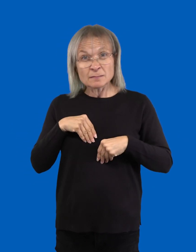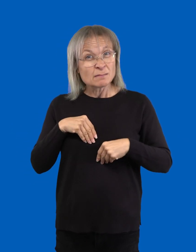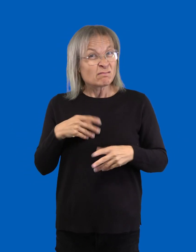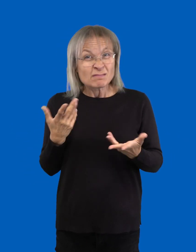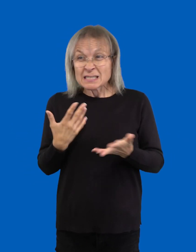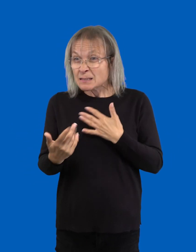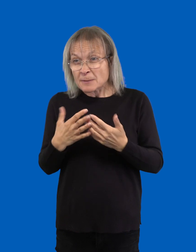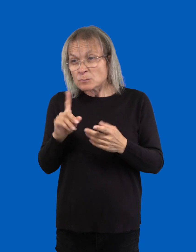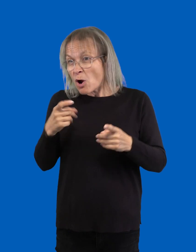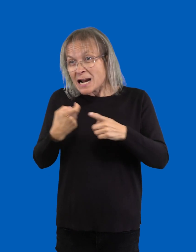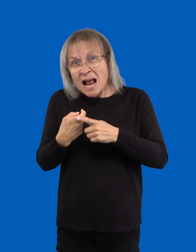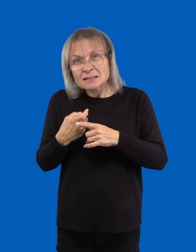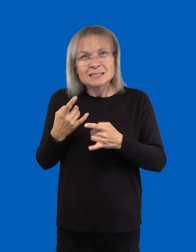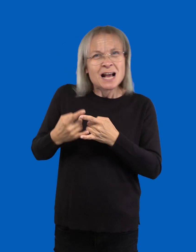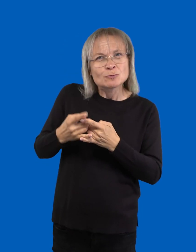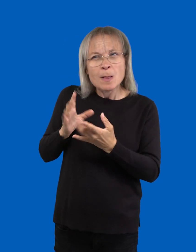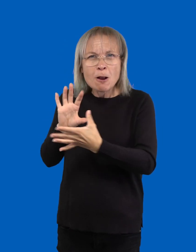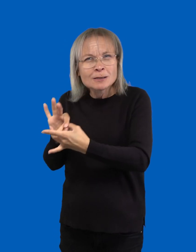You can get it from any kind of sexual contact.